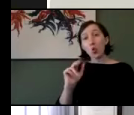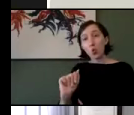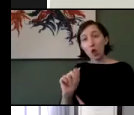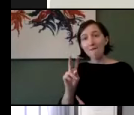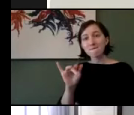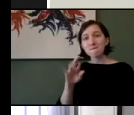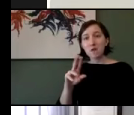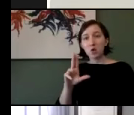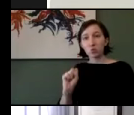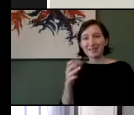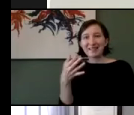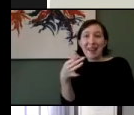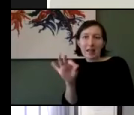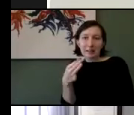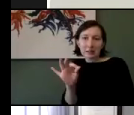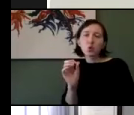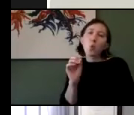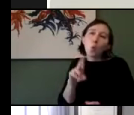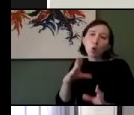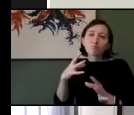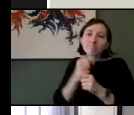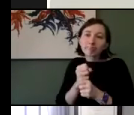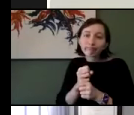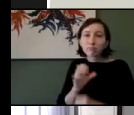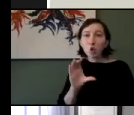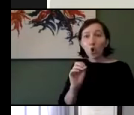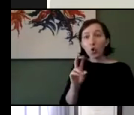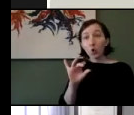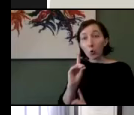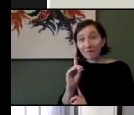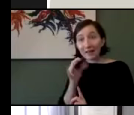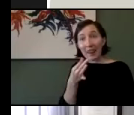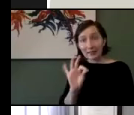so understanding the virus and the disease as we're moving through this.